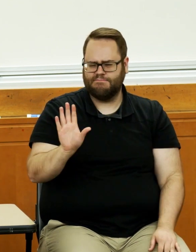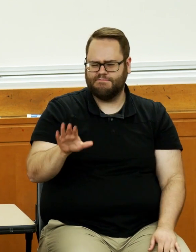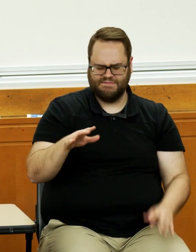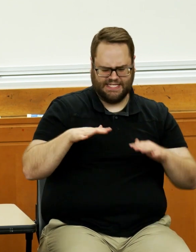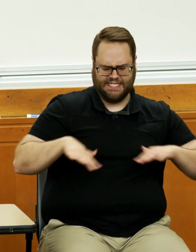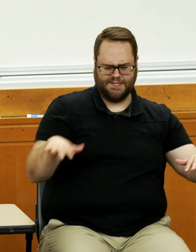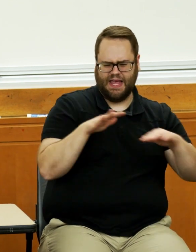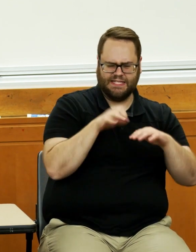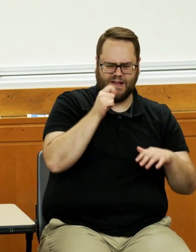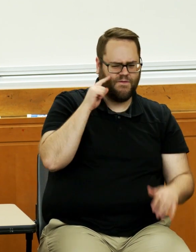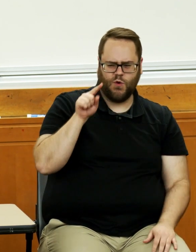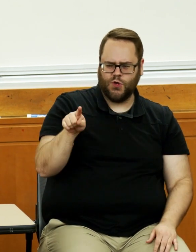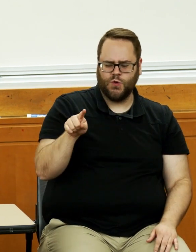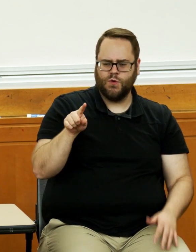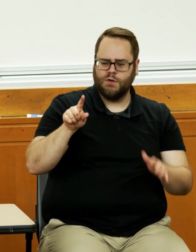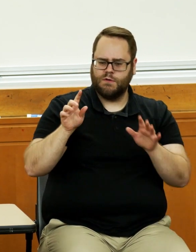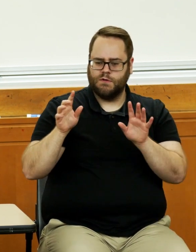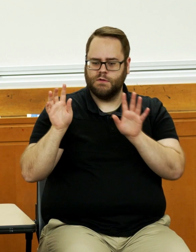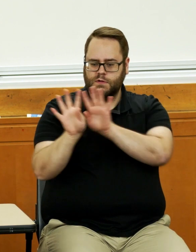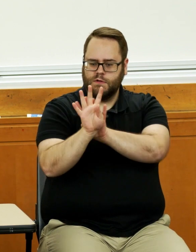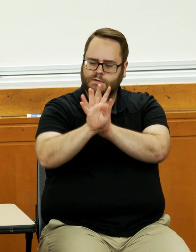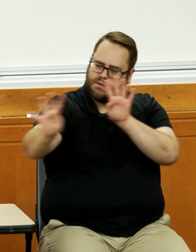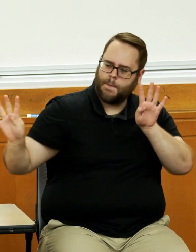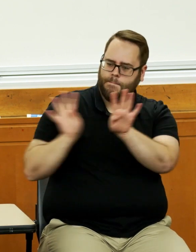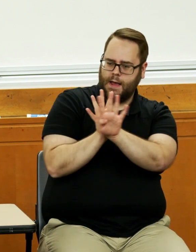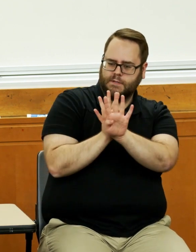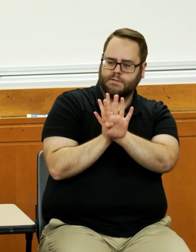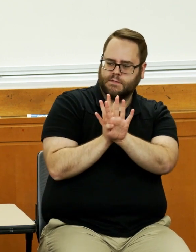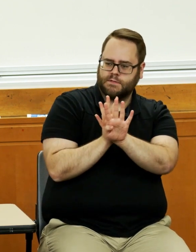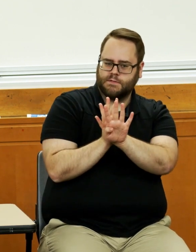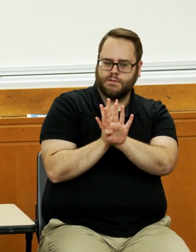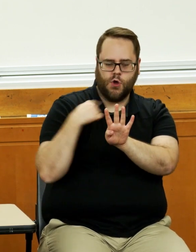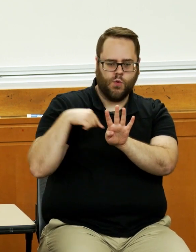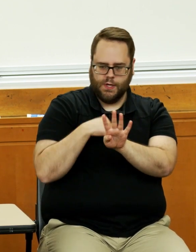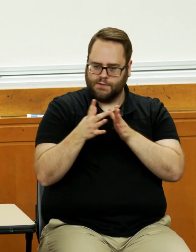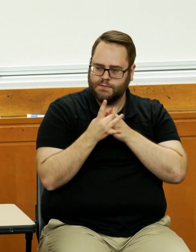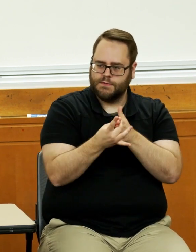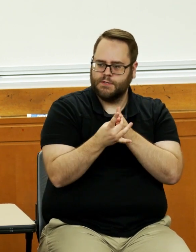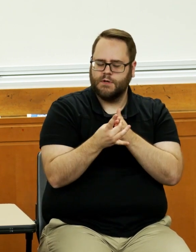isn't for you. Get behind us and we want to dictate the strategy”, that becomes a problem.